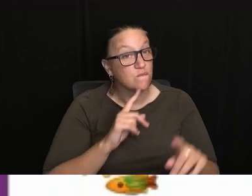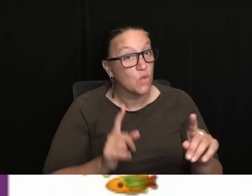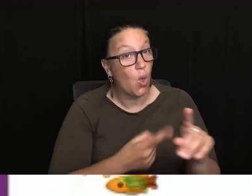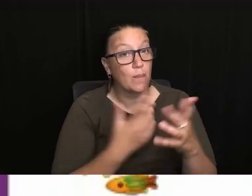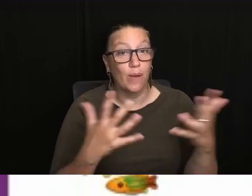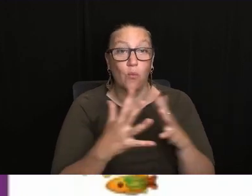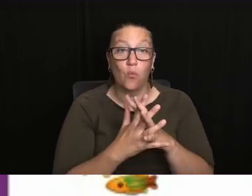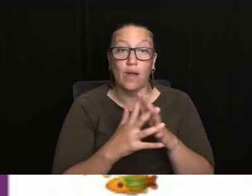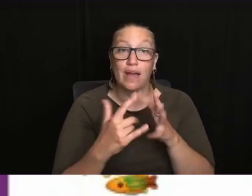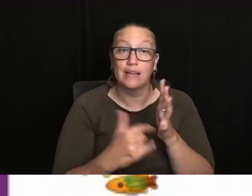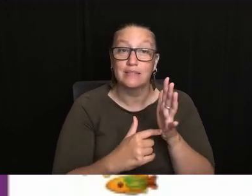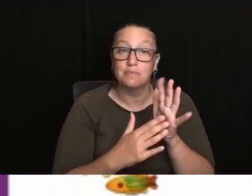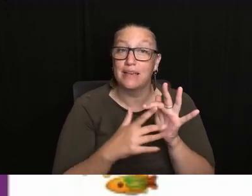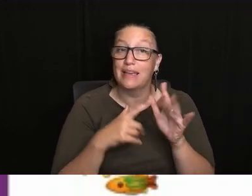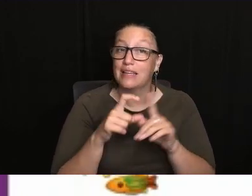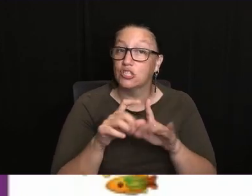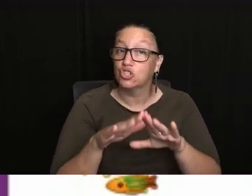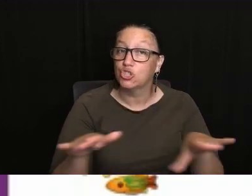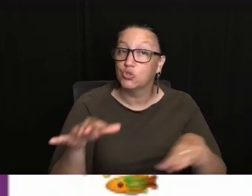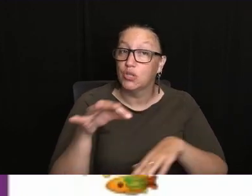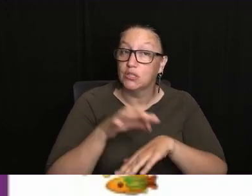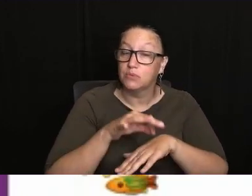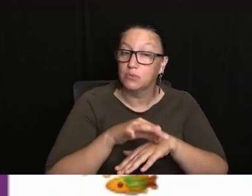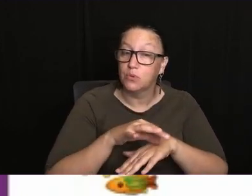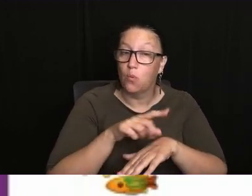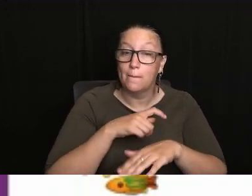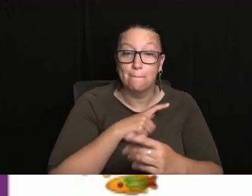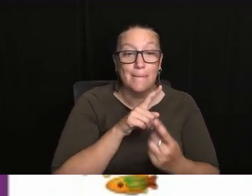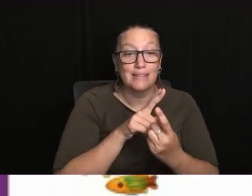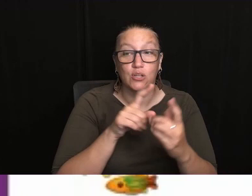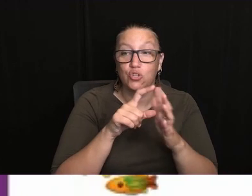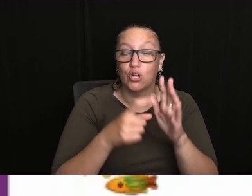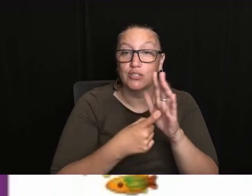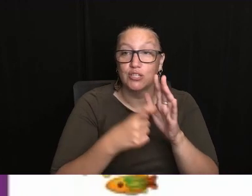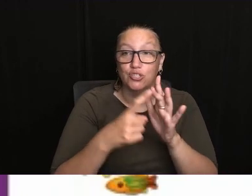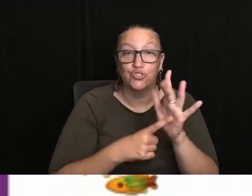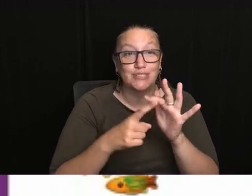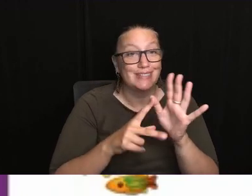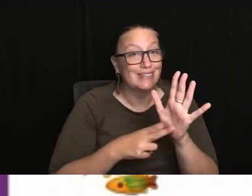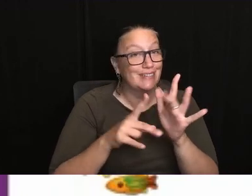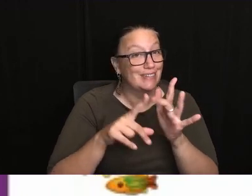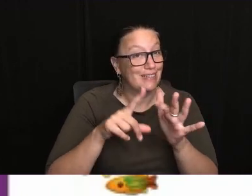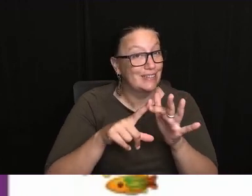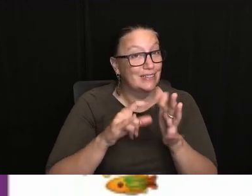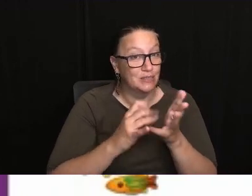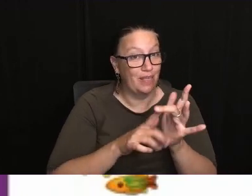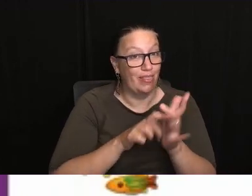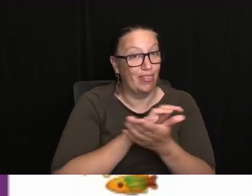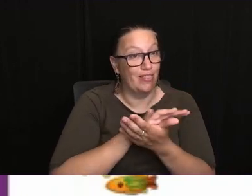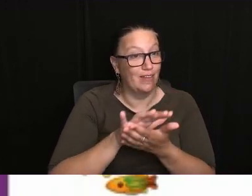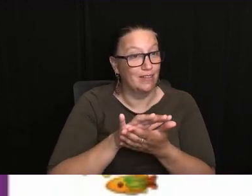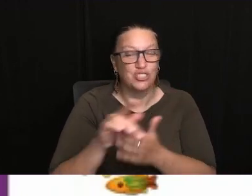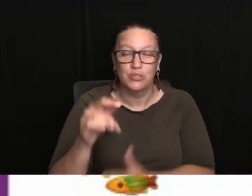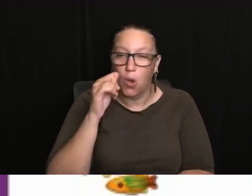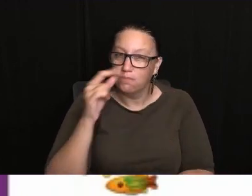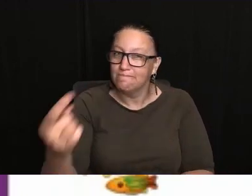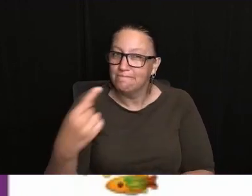Dr Jeannie Smith. She looked at him, she knows the differences between him and I um she knows that